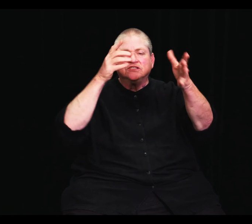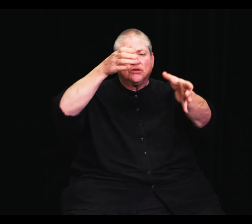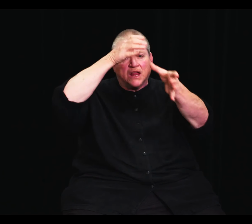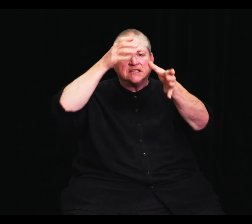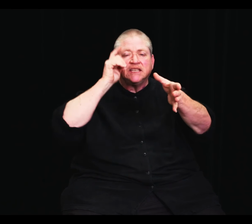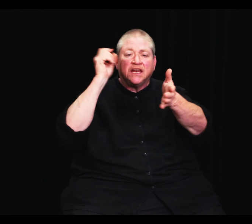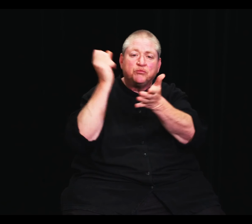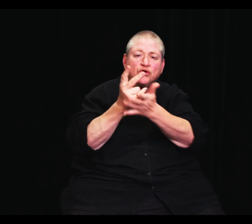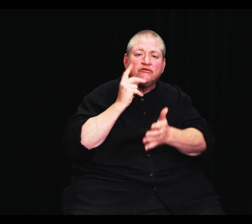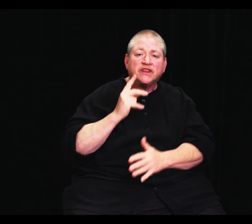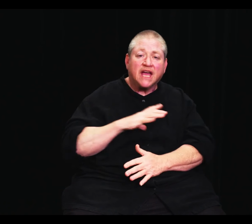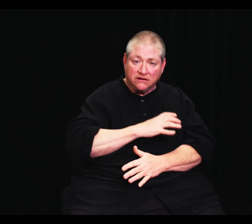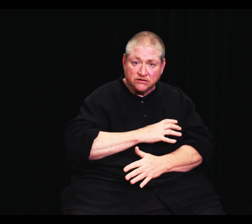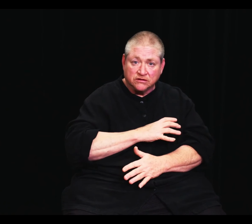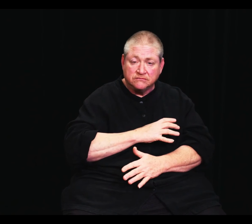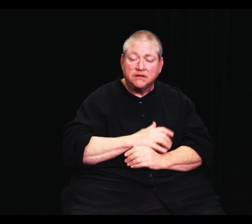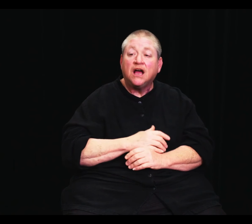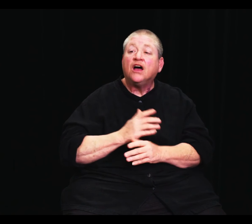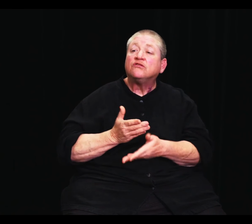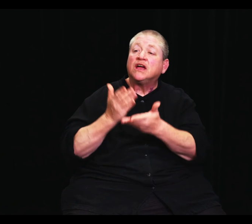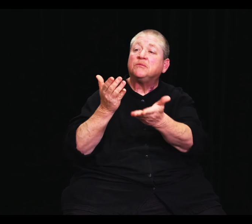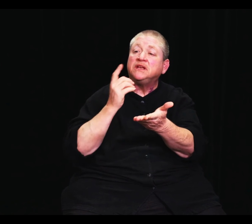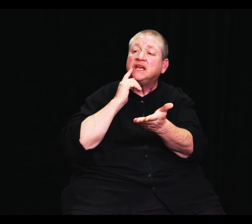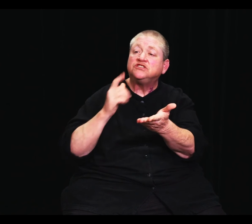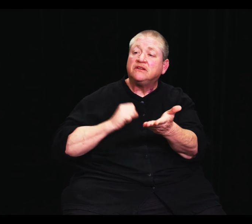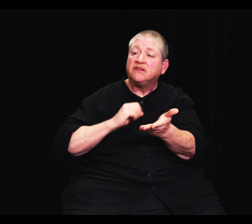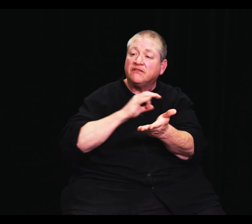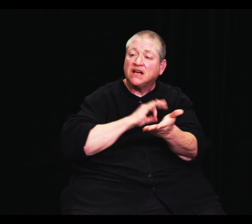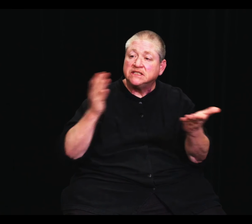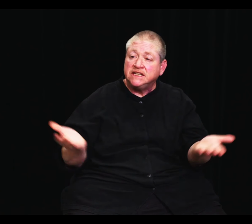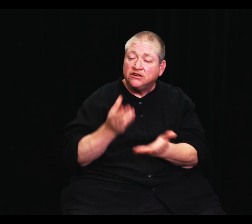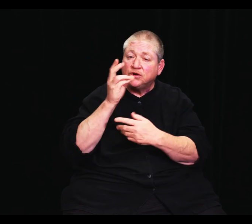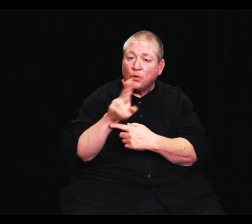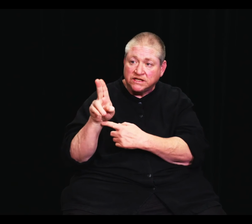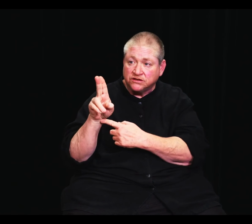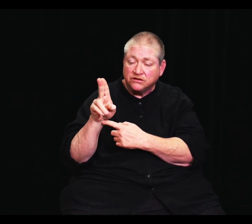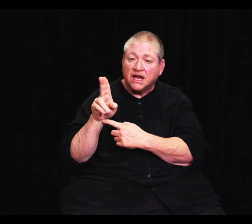have met the high scholastic standards of the university, and have been approved by the graduate council.